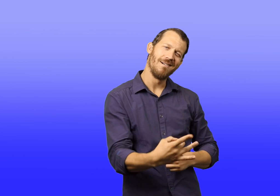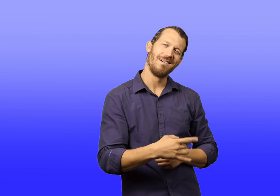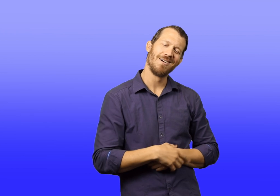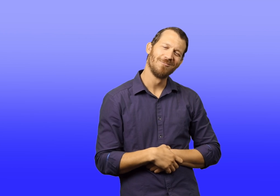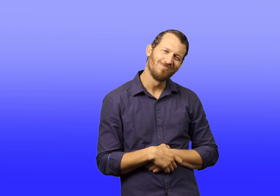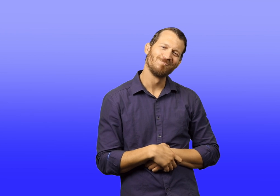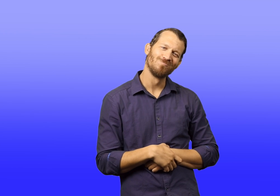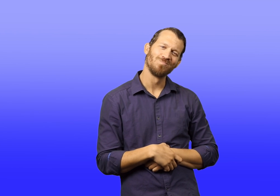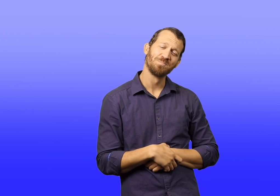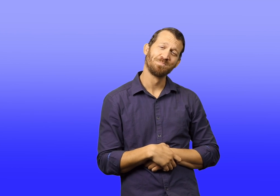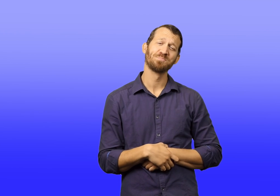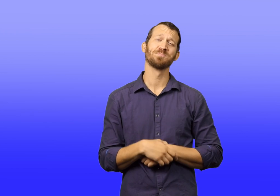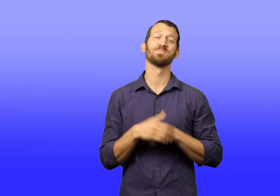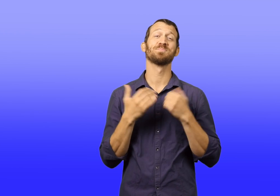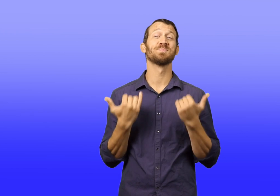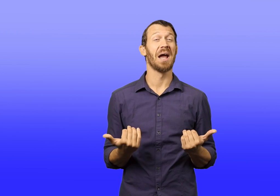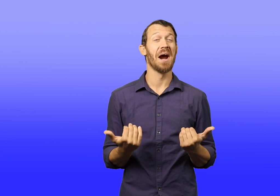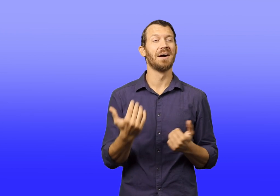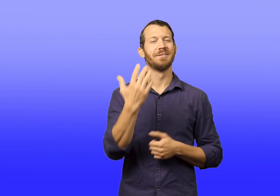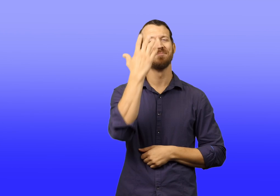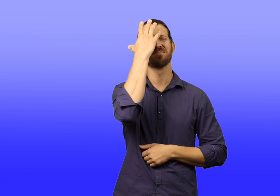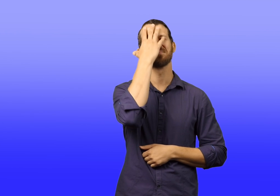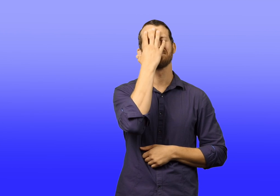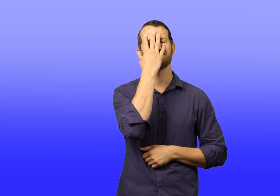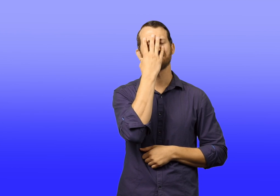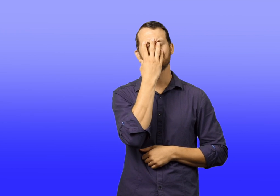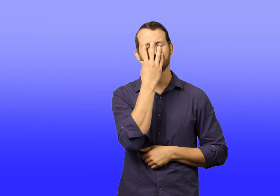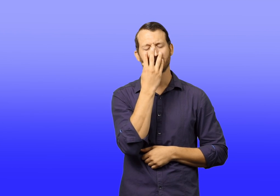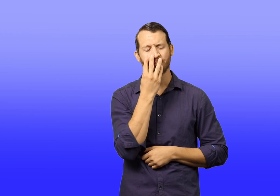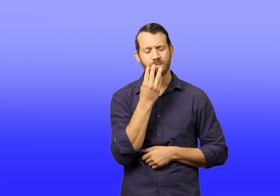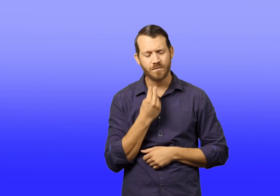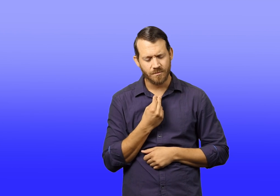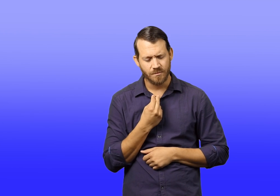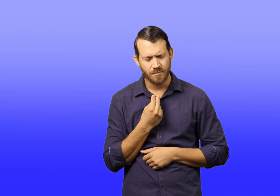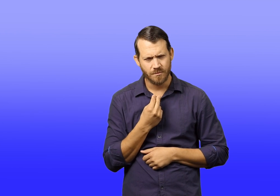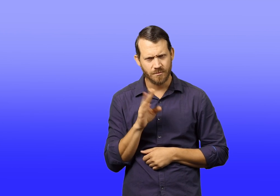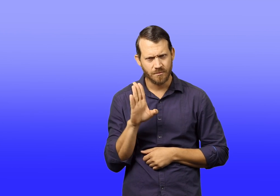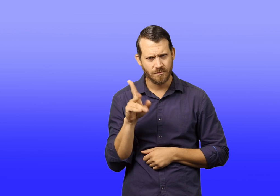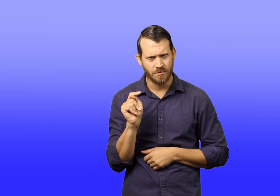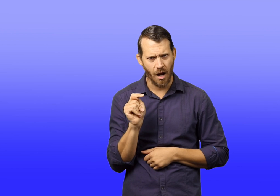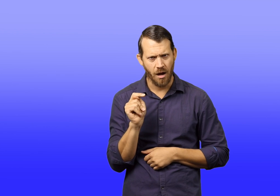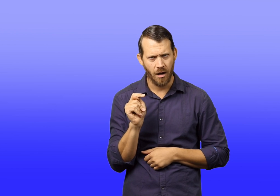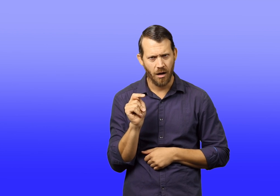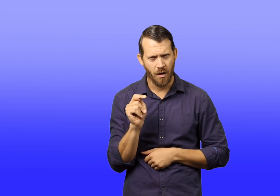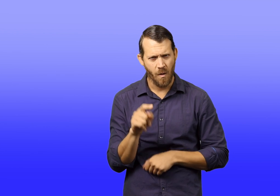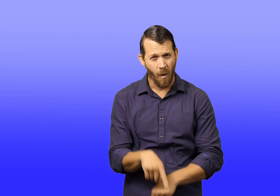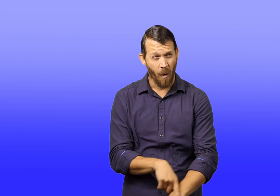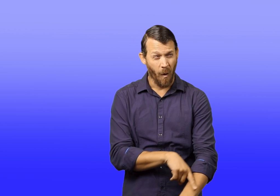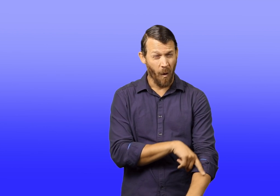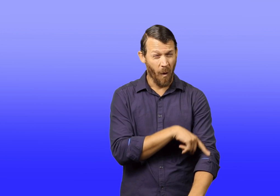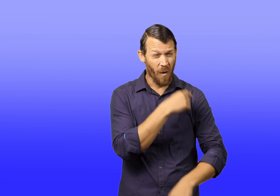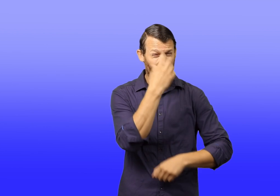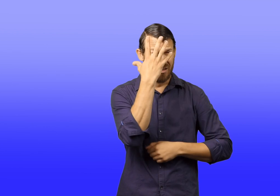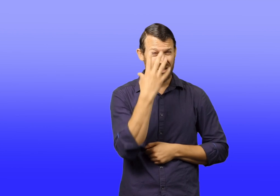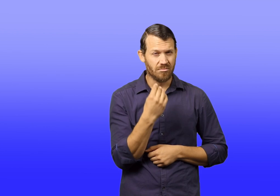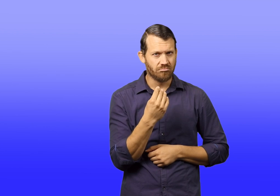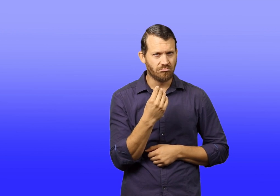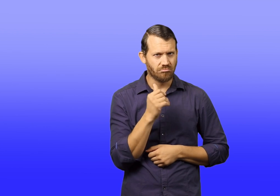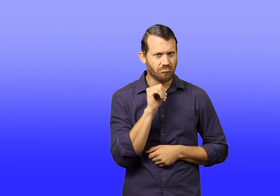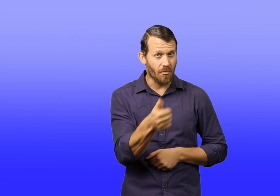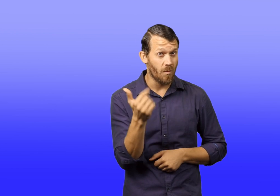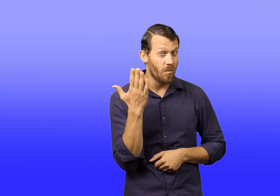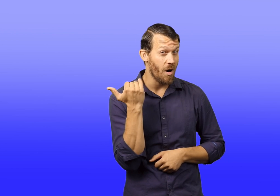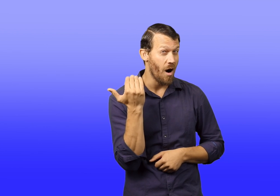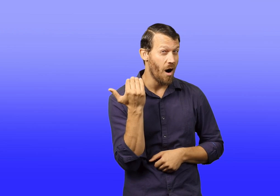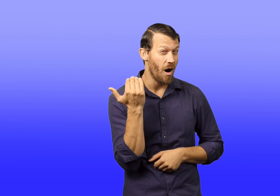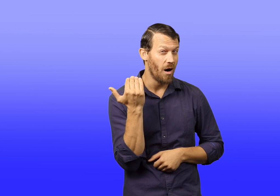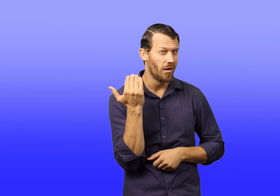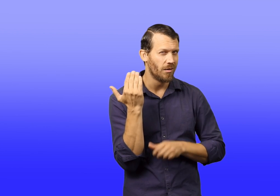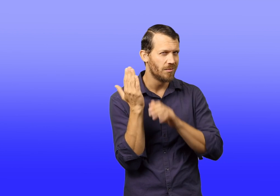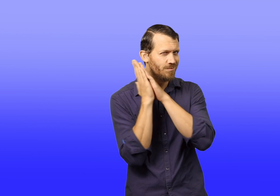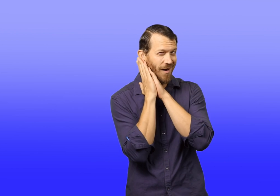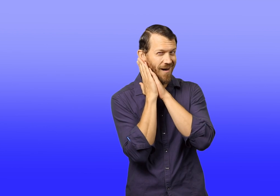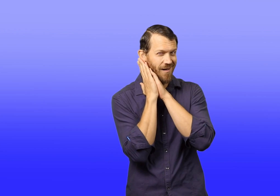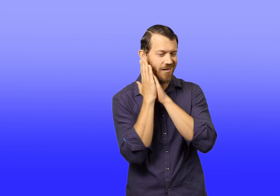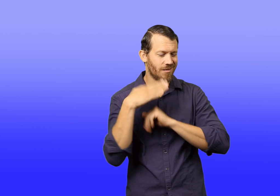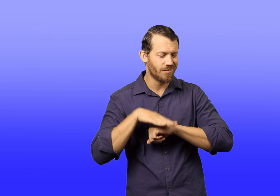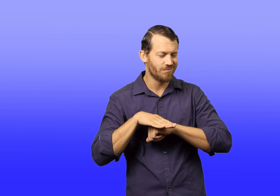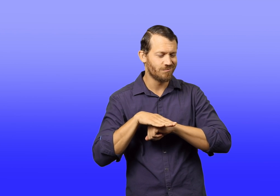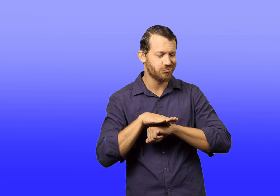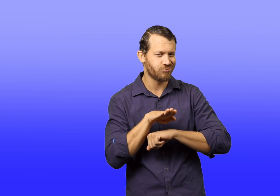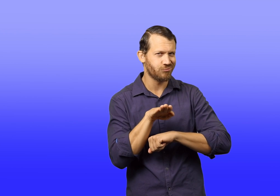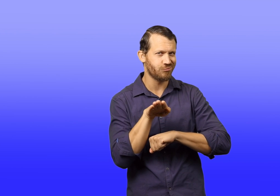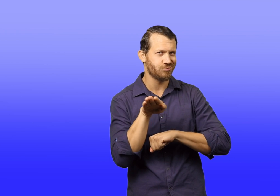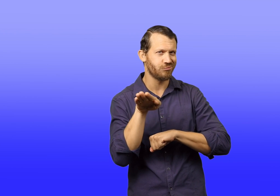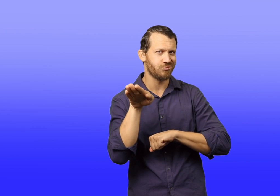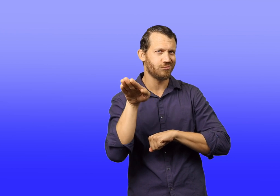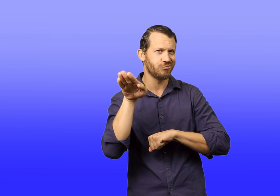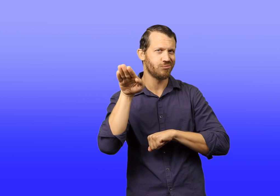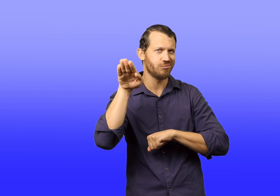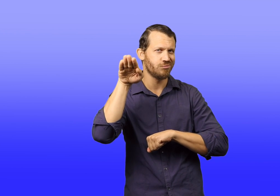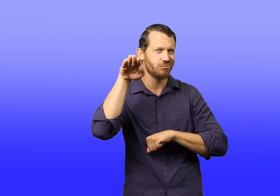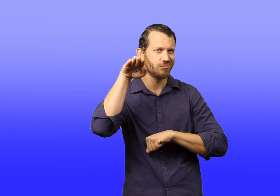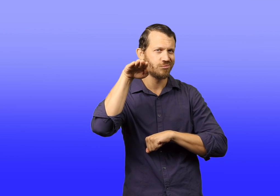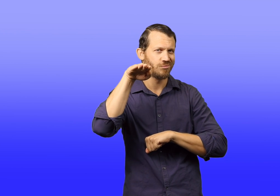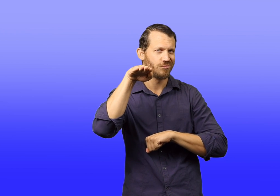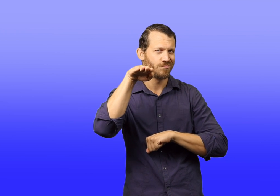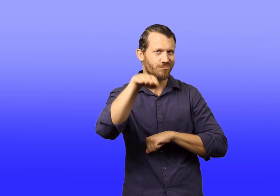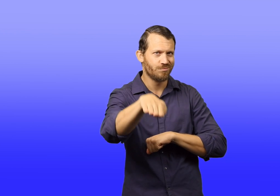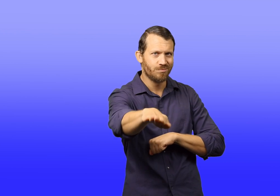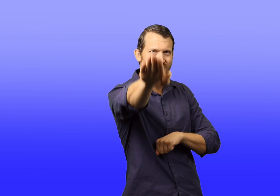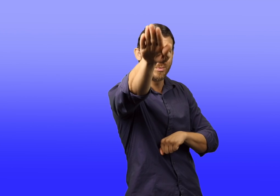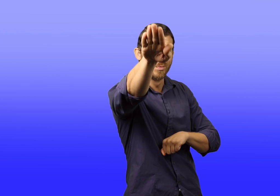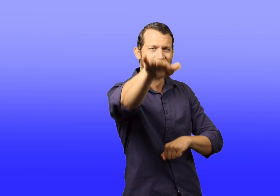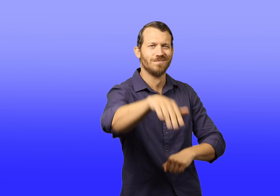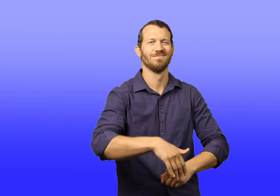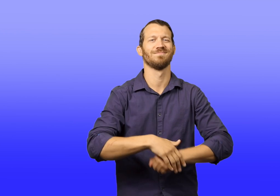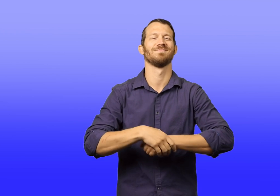Then, he went to sleep but not for long because that night, Walter's bed took him away again.